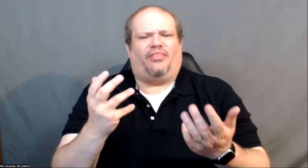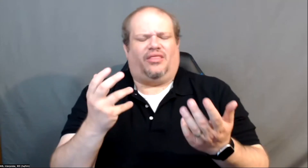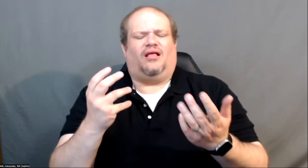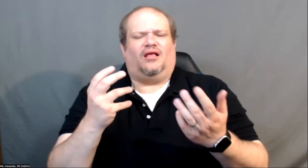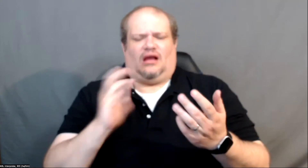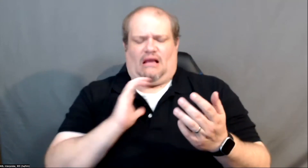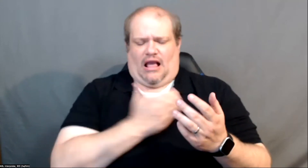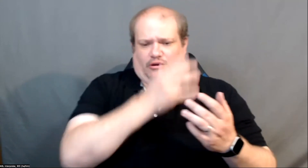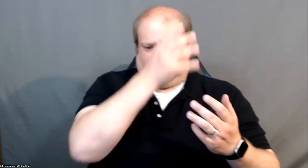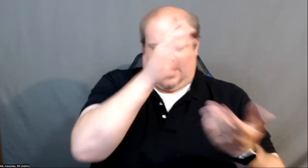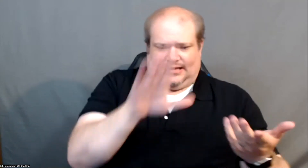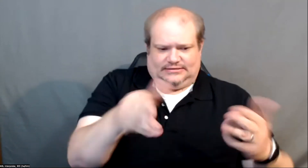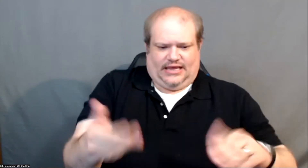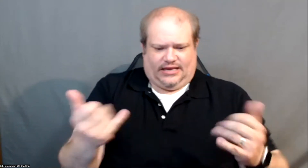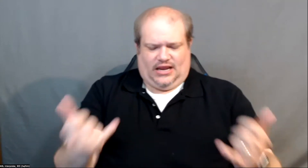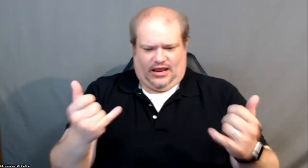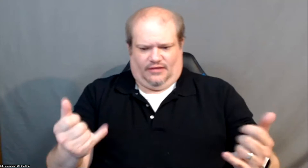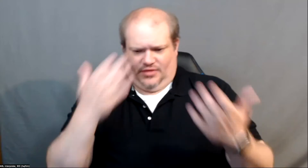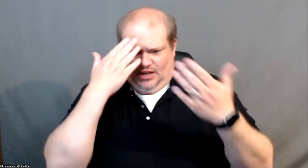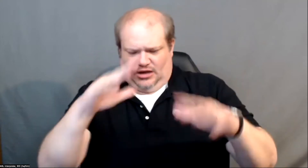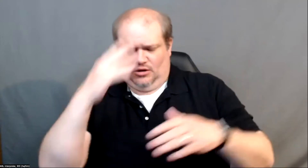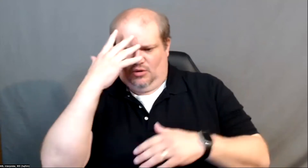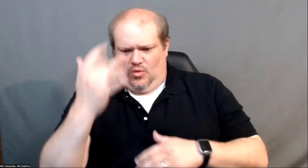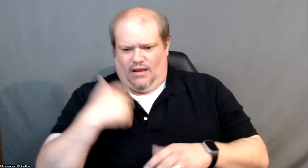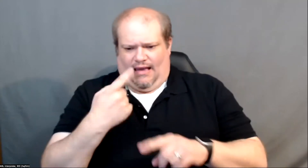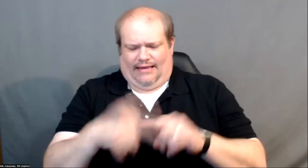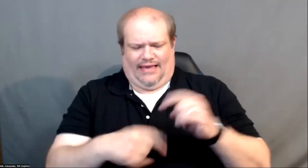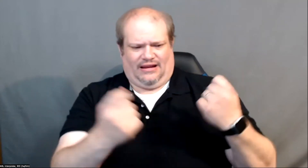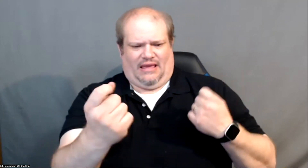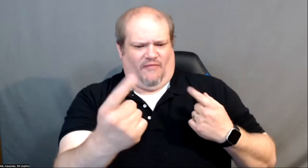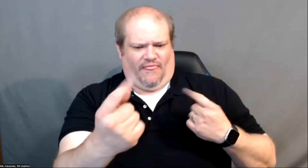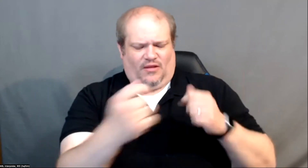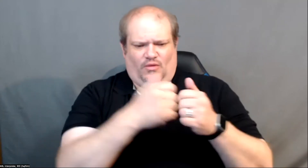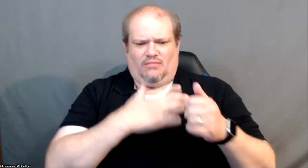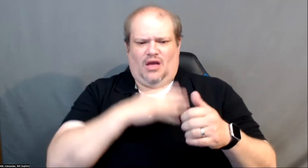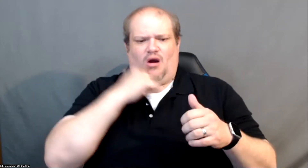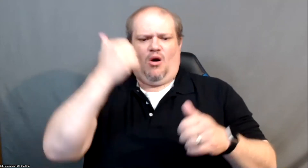dad is dead now // I don’t know why I can’t empathize // with my oldest sibling not even